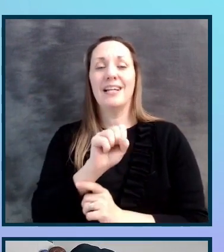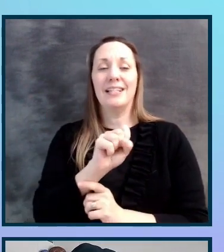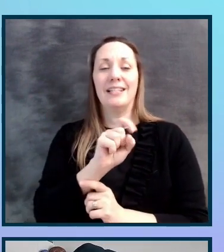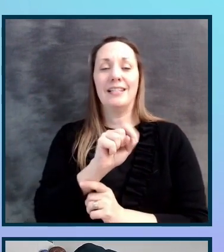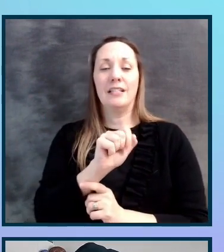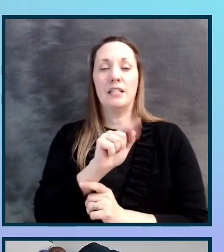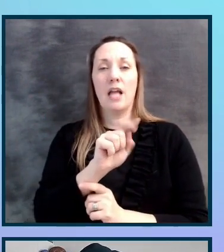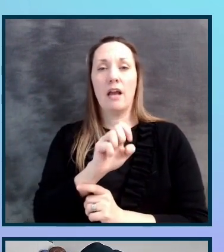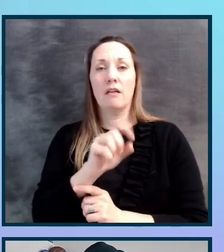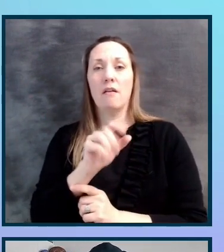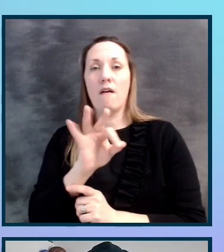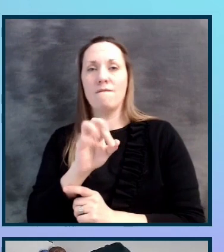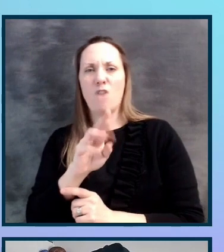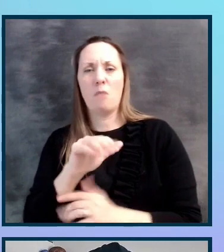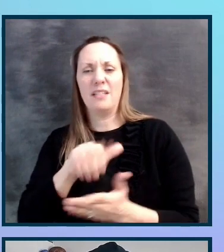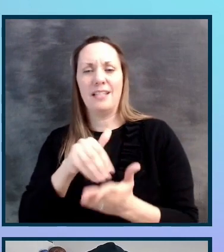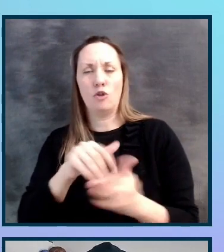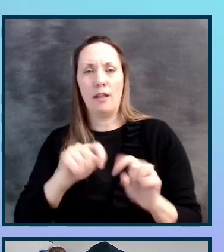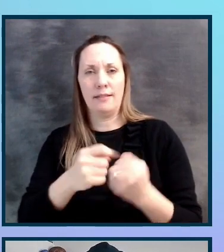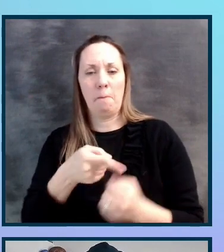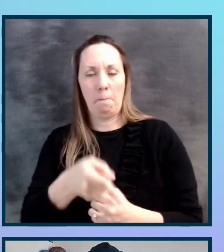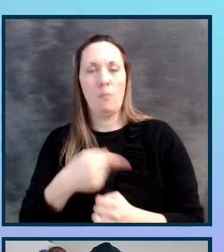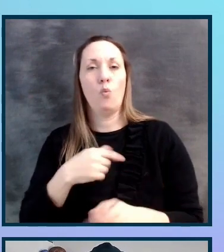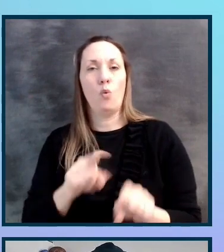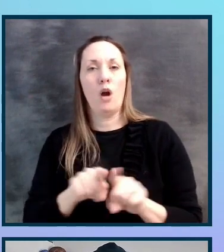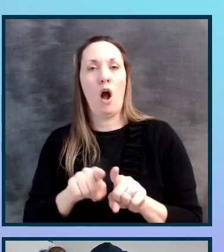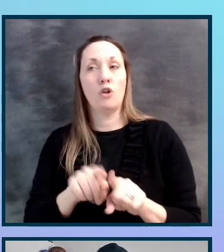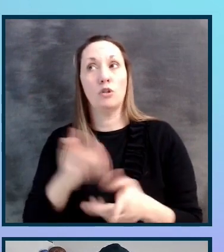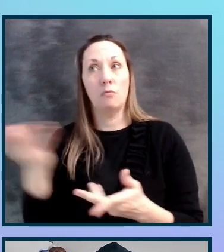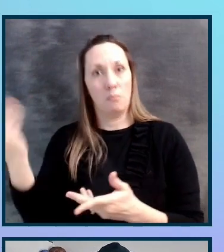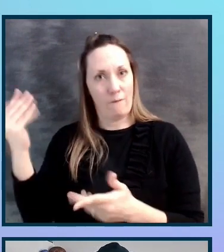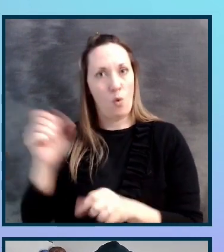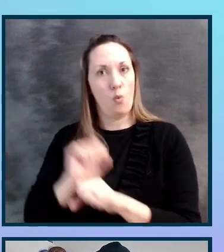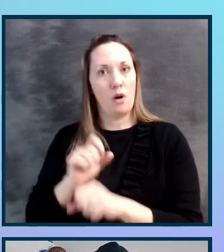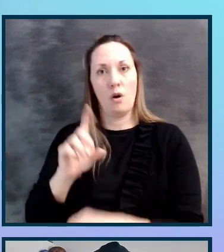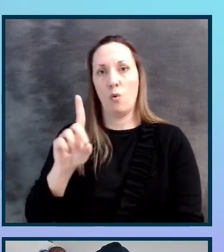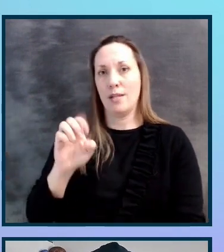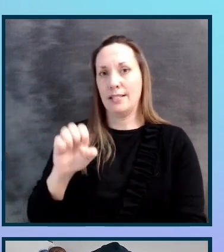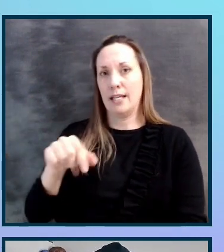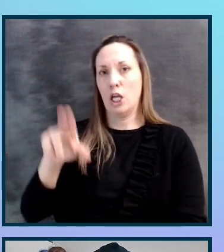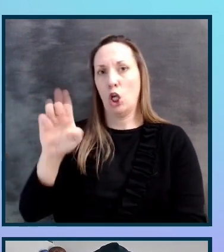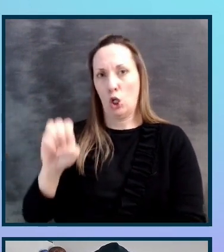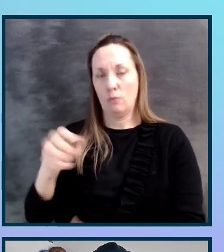and centralized team. And we were also working with DQ at that time. So I actually got to meet with folks with disabilities